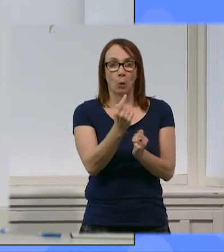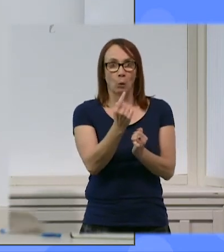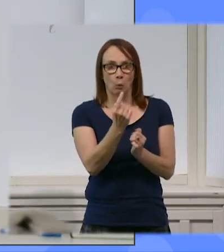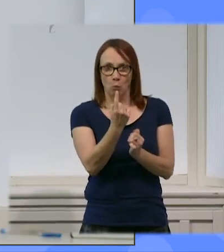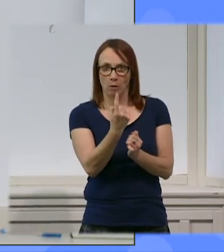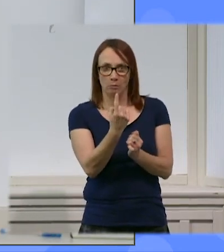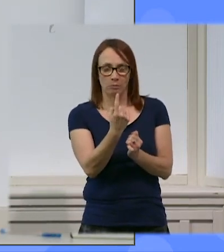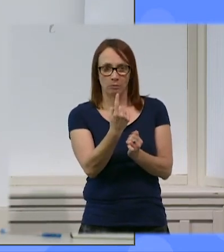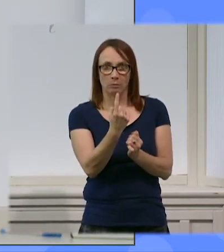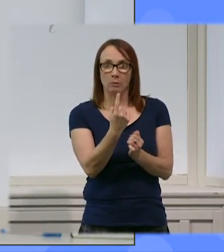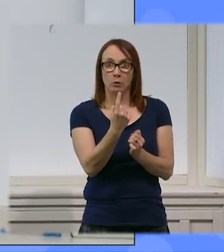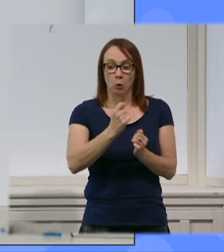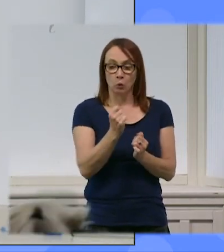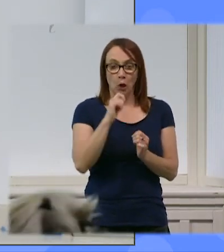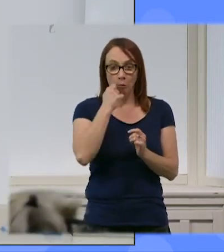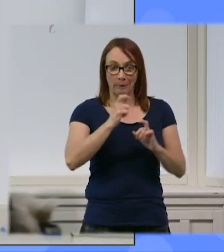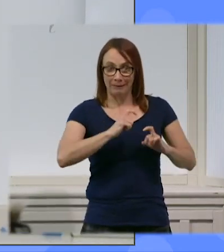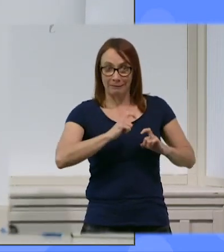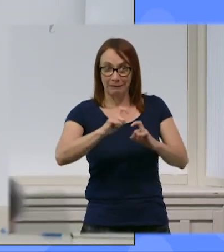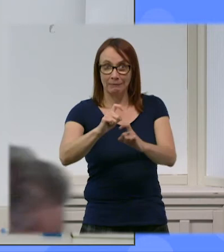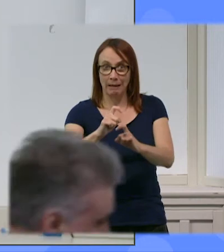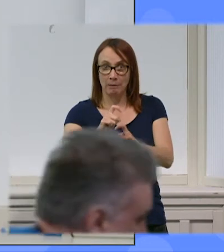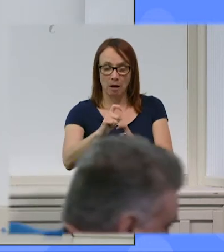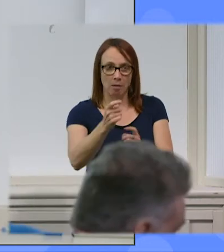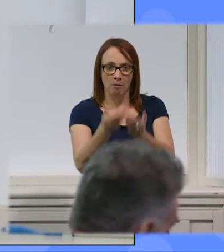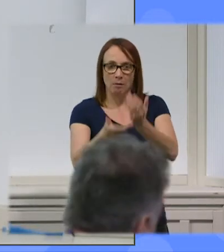build will be a sustainable country balancing environmental economic and